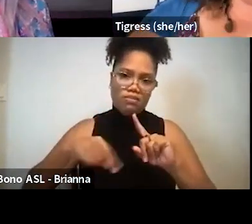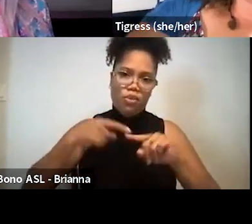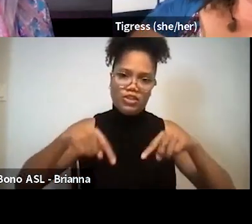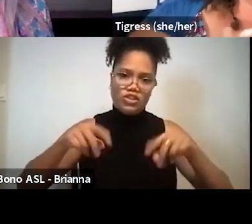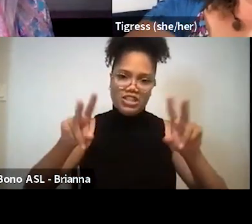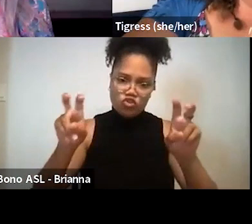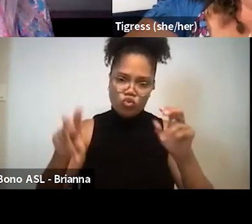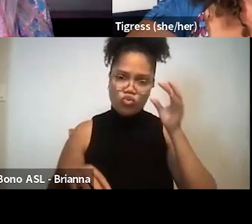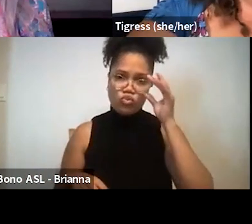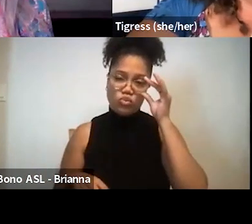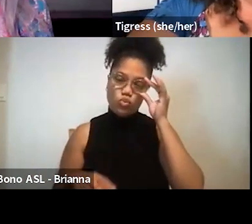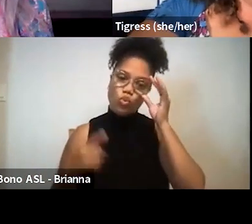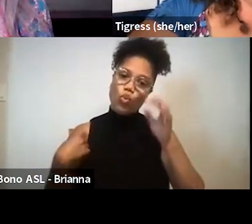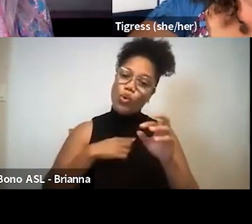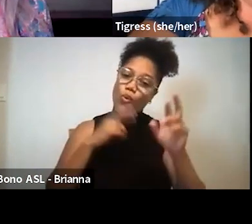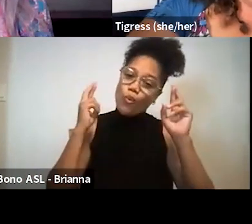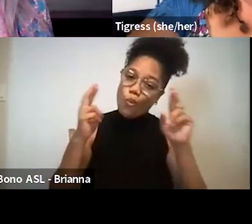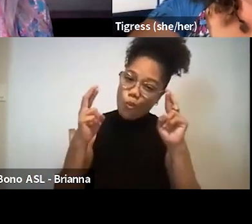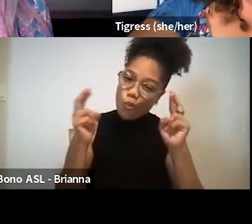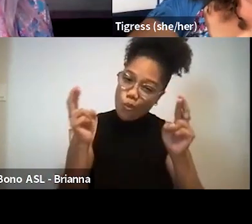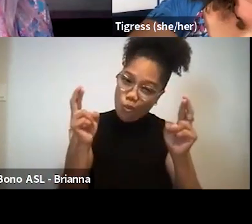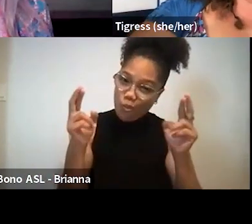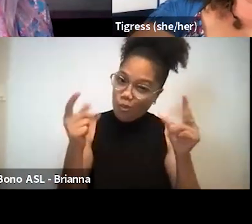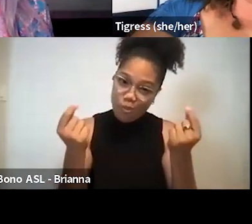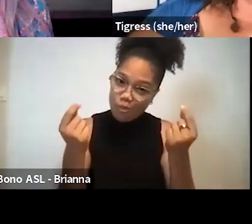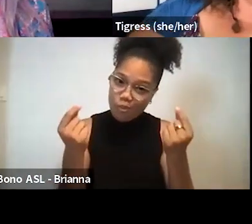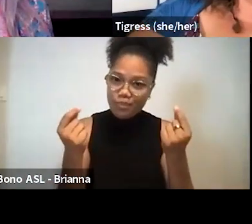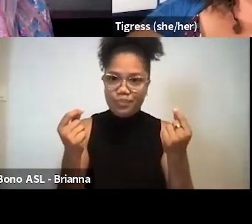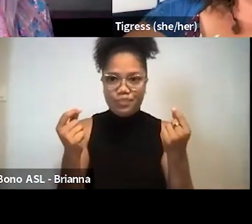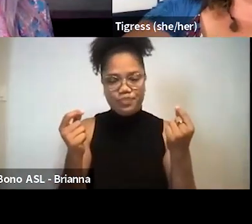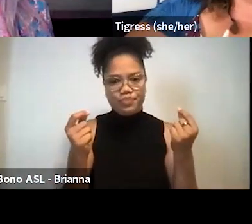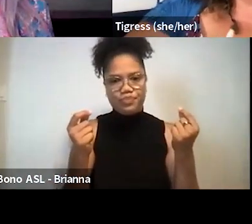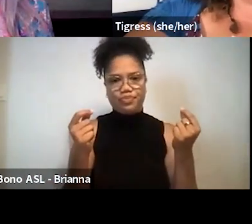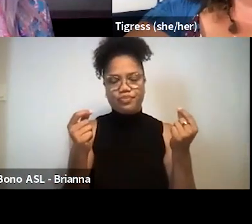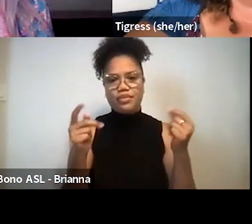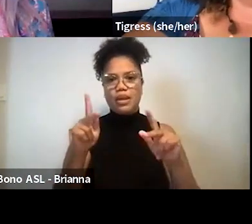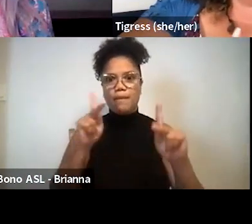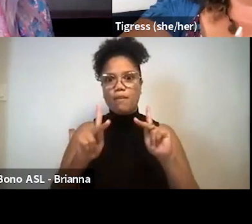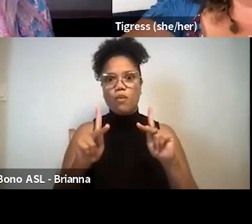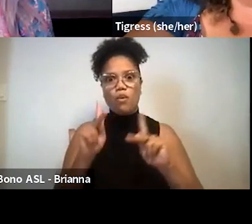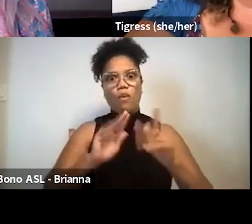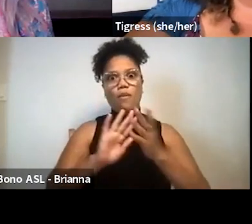And one of the things we hope comes as an outcome of that is not just that people will be more interested in supporting it legislatively,